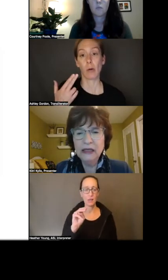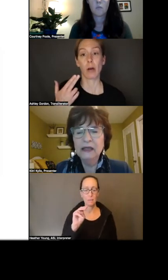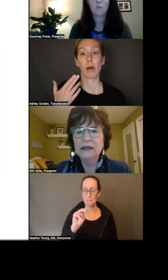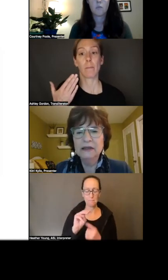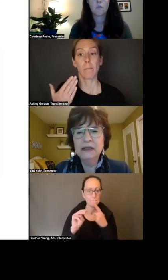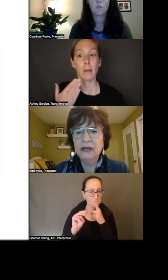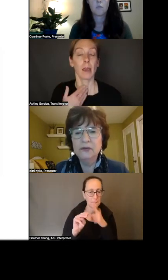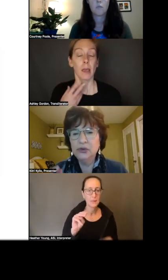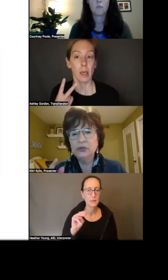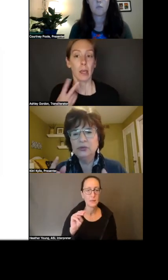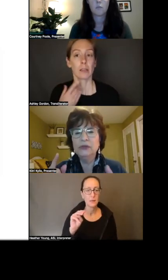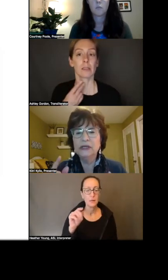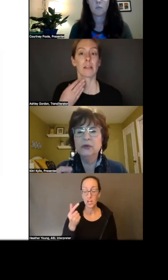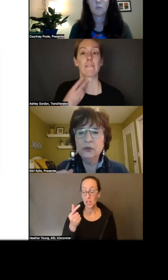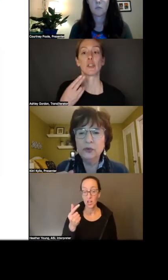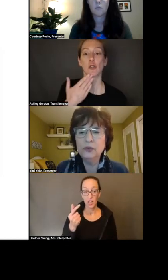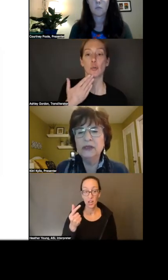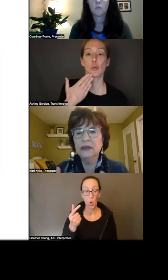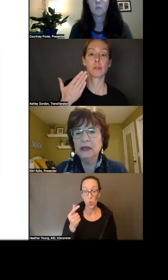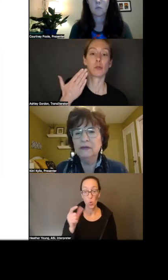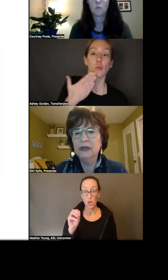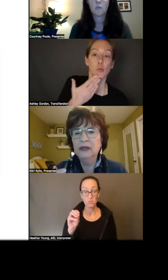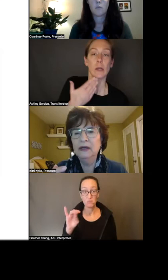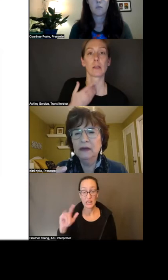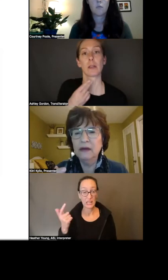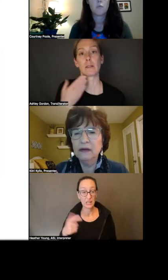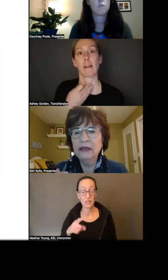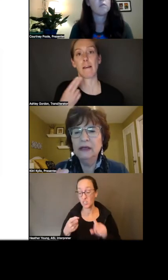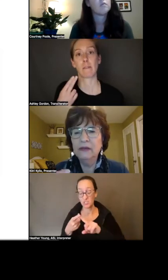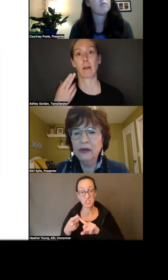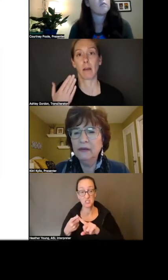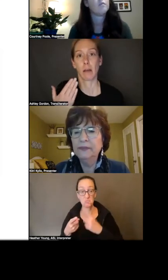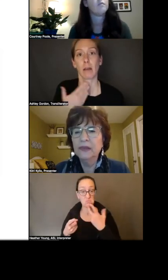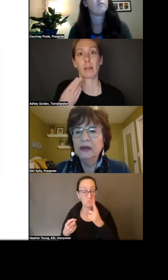it doesn't have to, tuh-oo, doesn't have uh in the,